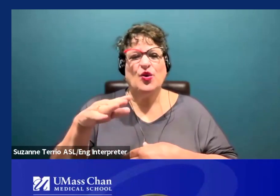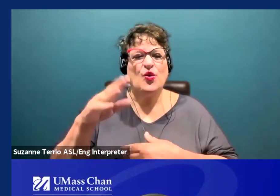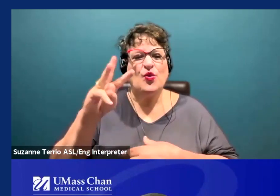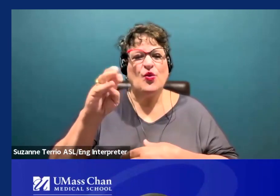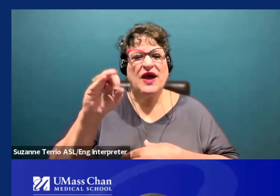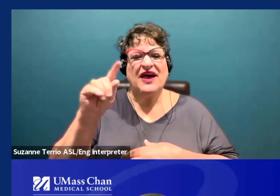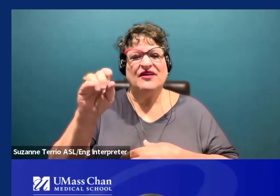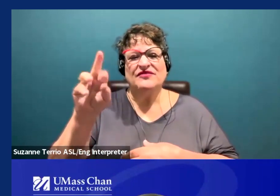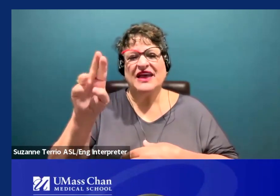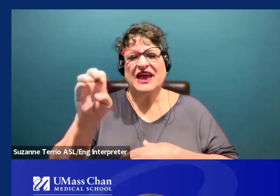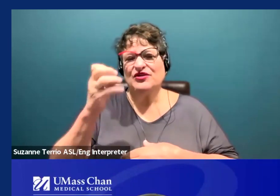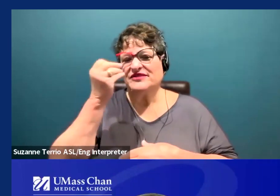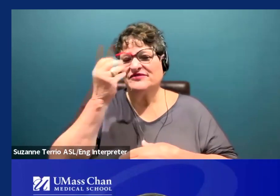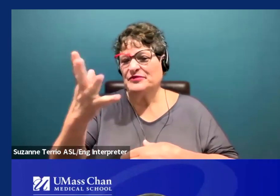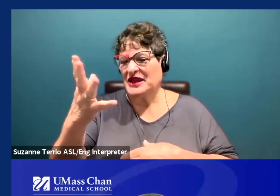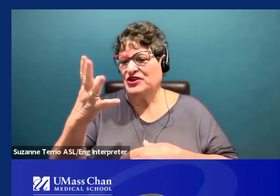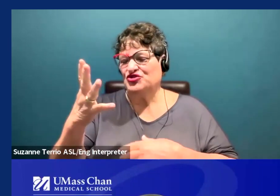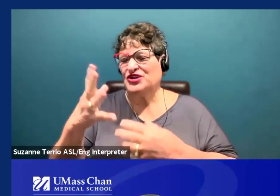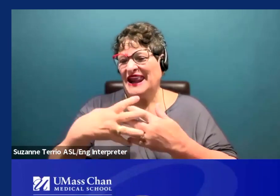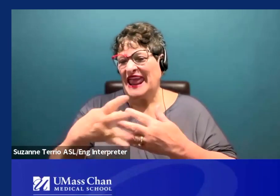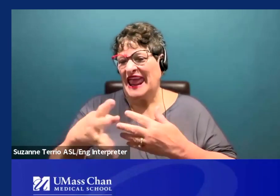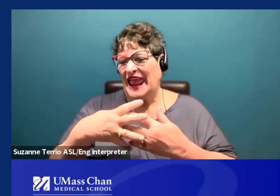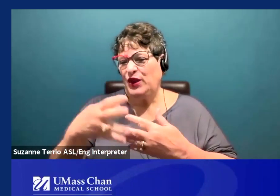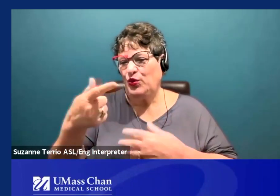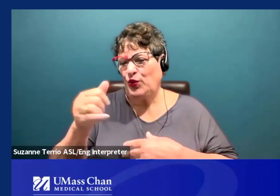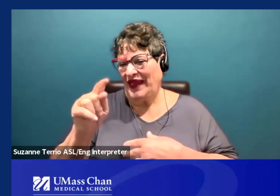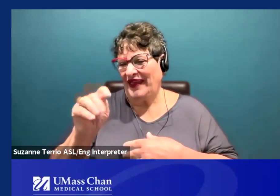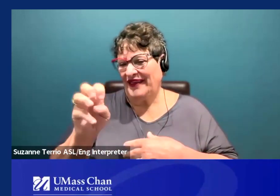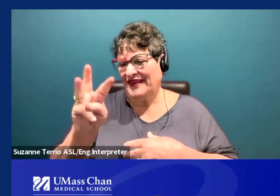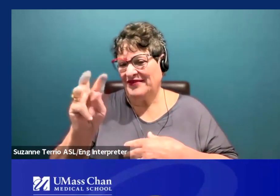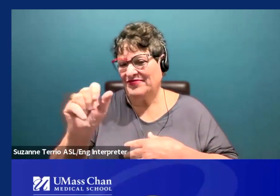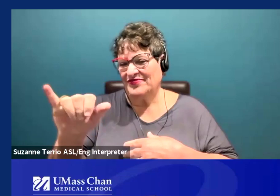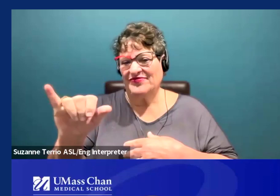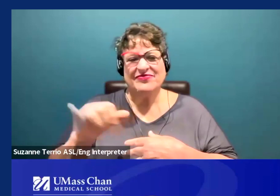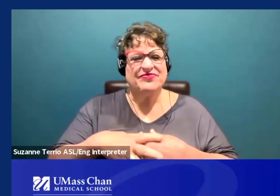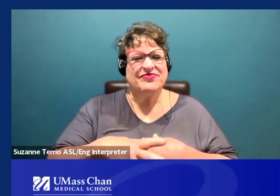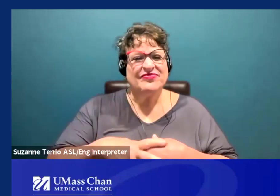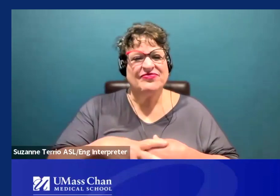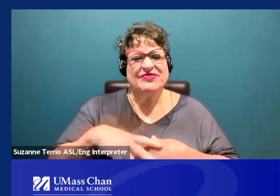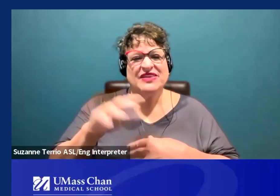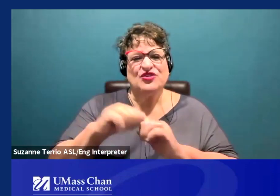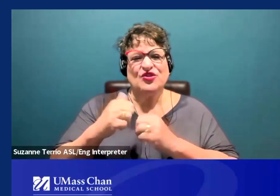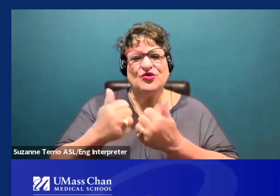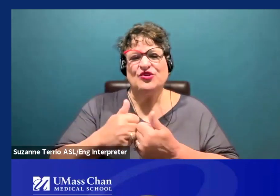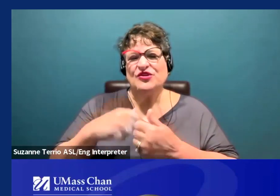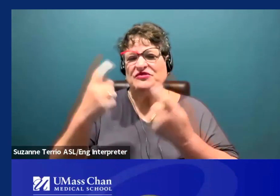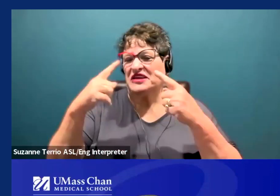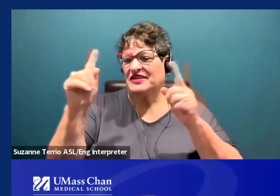as we mentioned last time, includes a lot of trainings for people who work